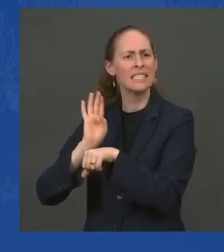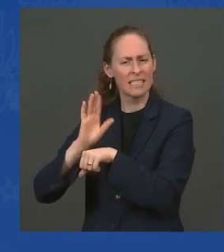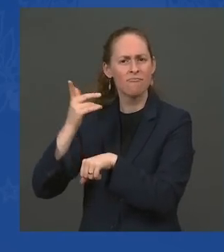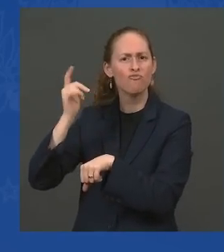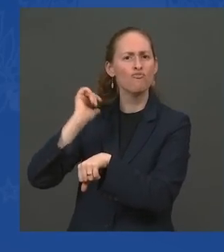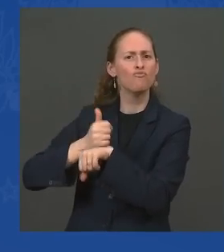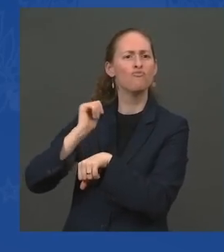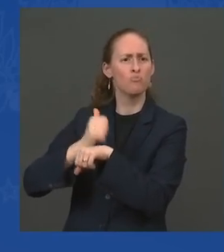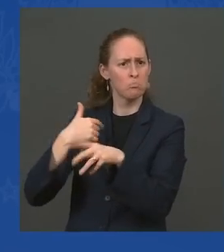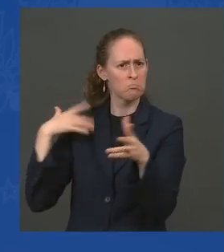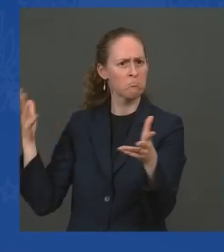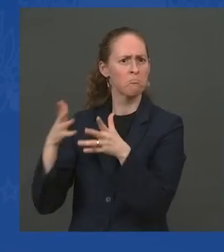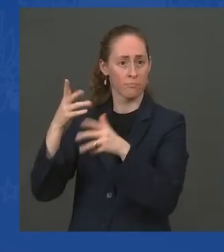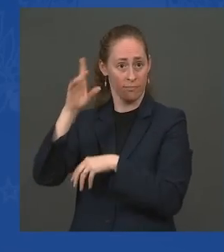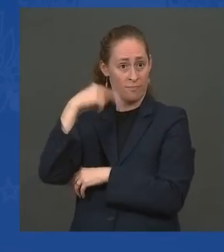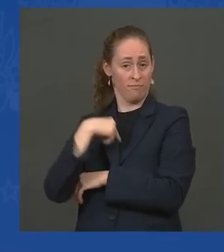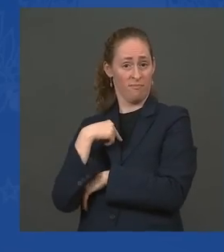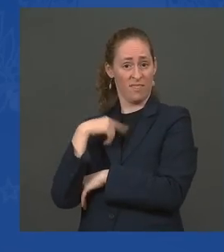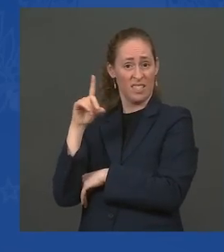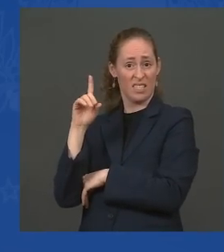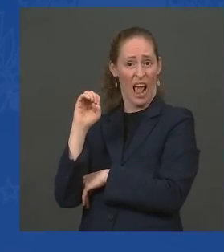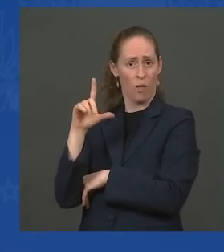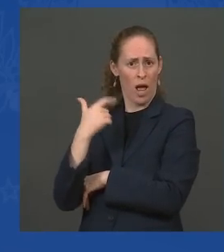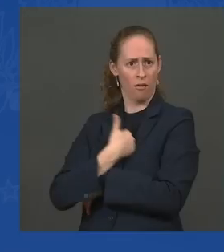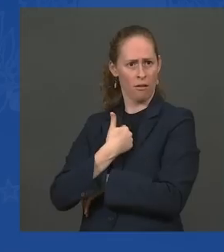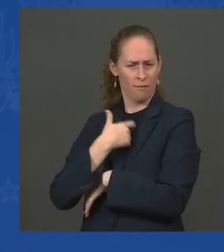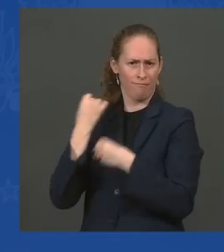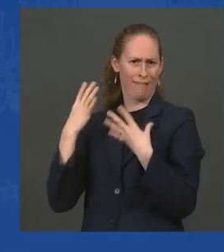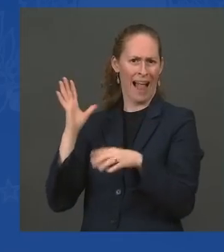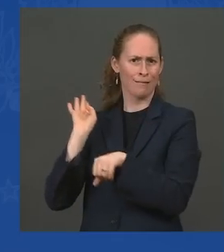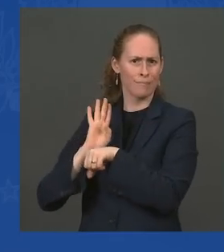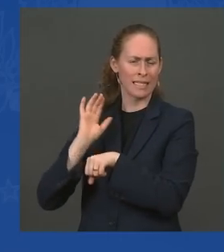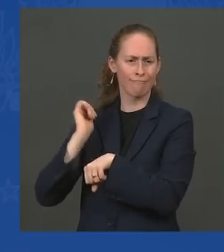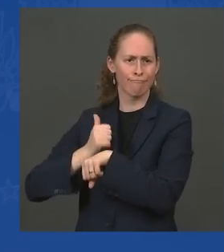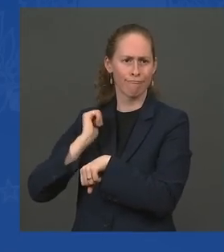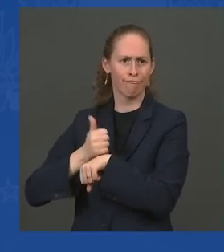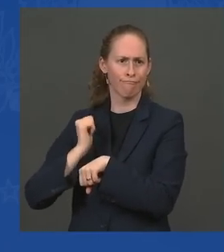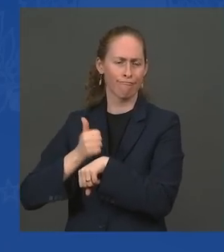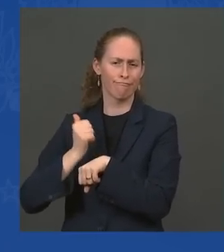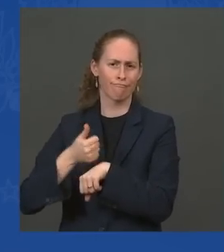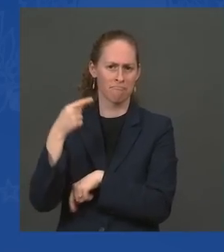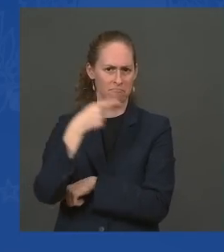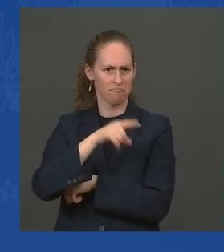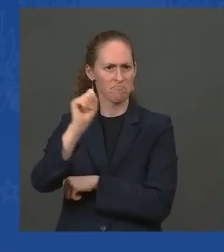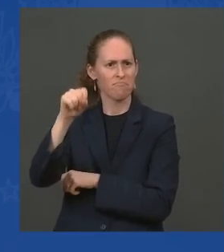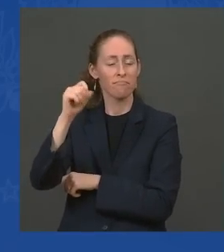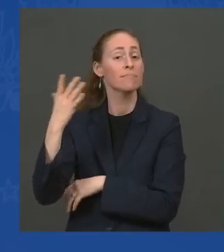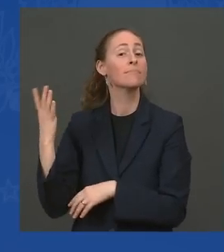than all states combined. And guess what? They ain't paying enough.